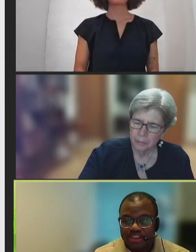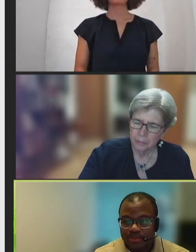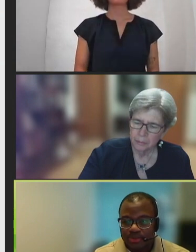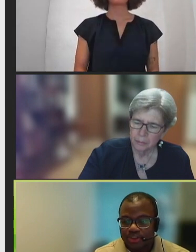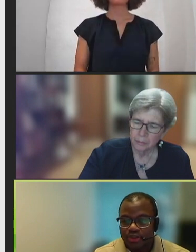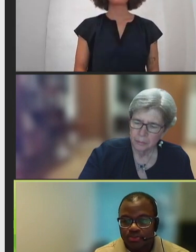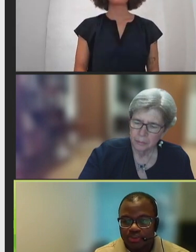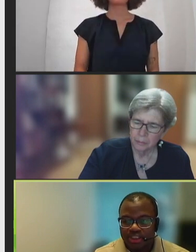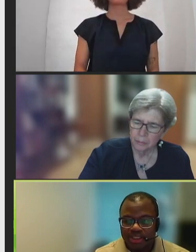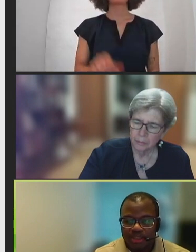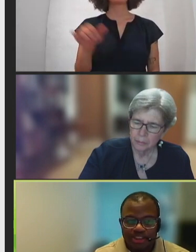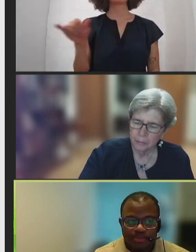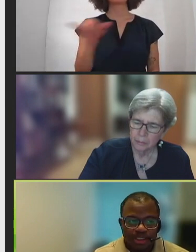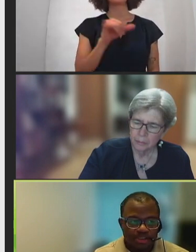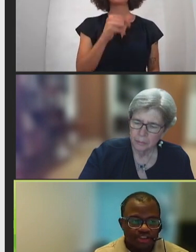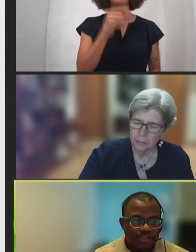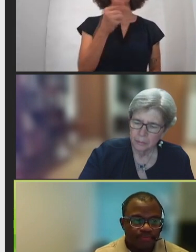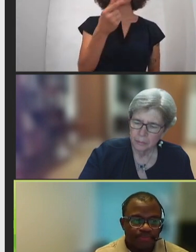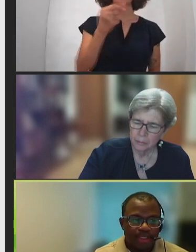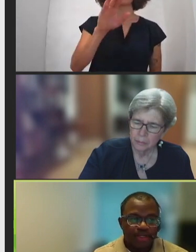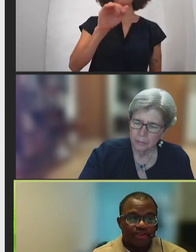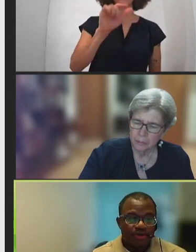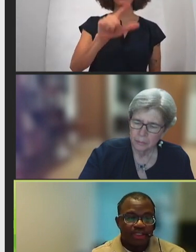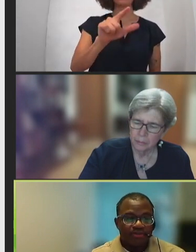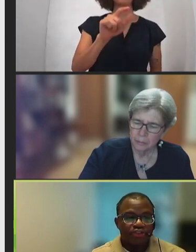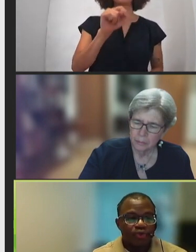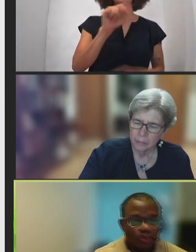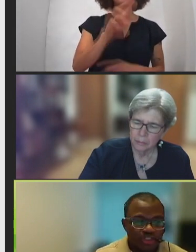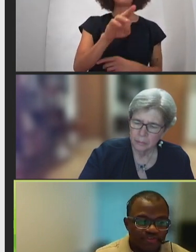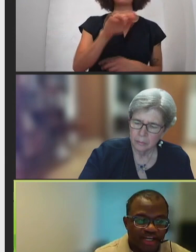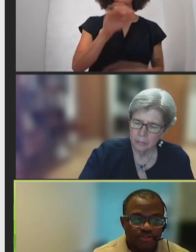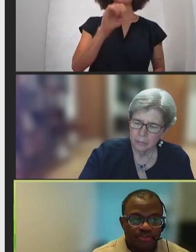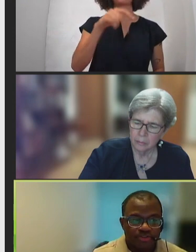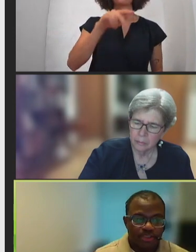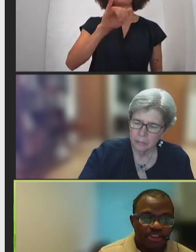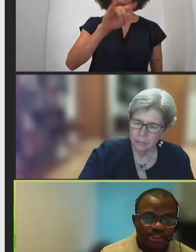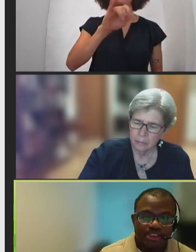Similar to global TB epidemiology, there are individual risk factors for TB disease